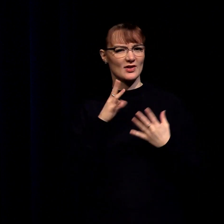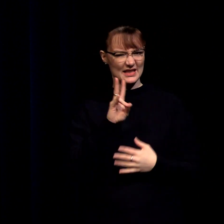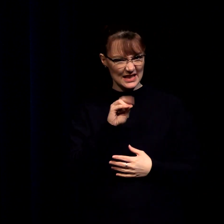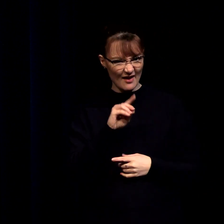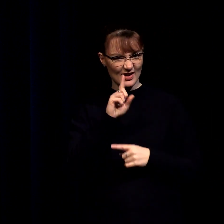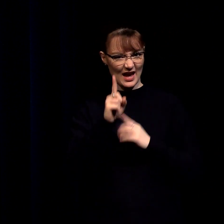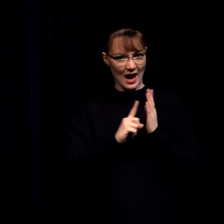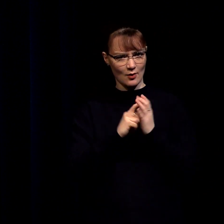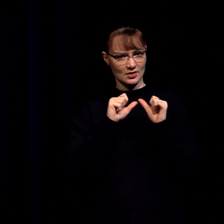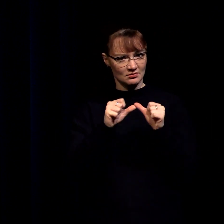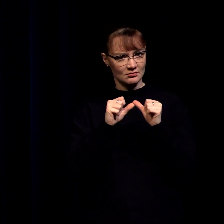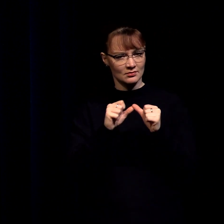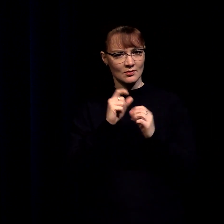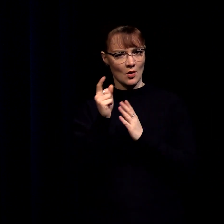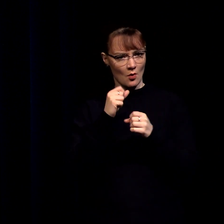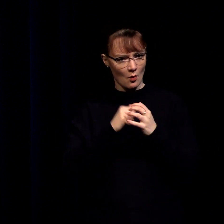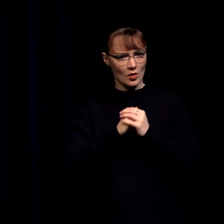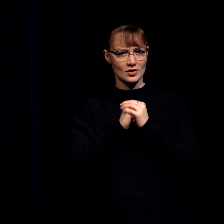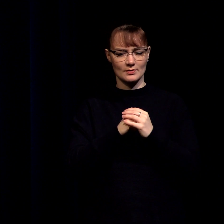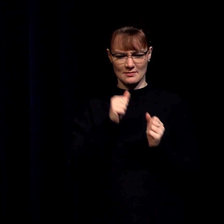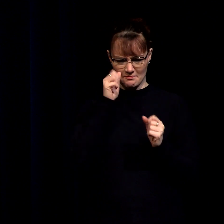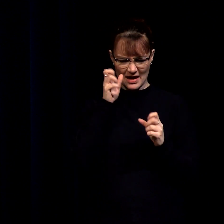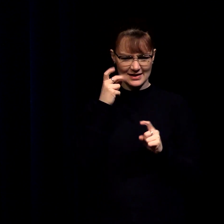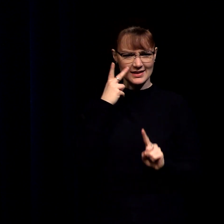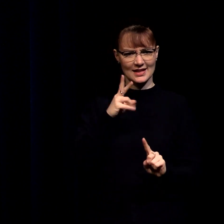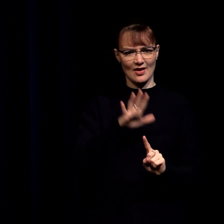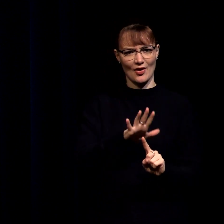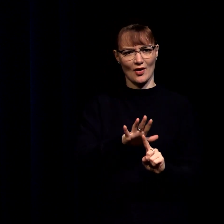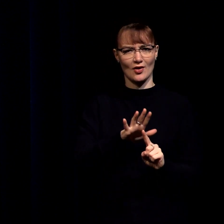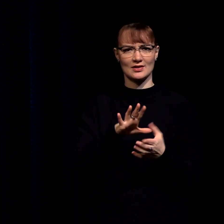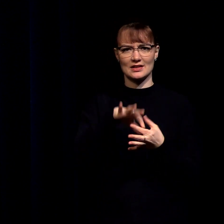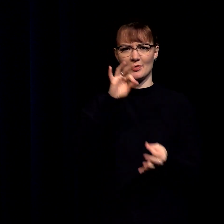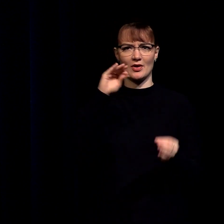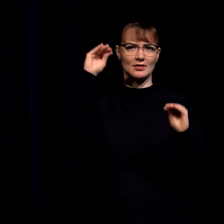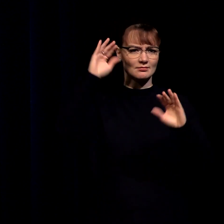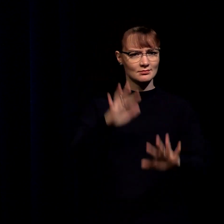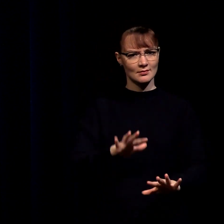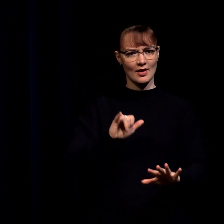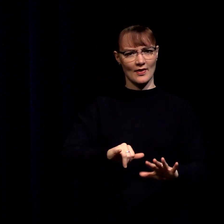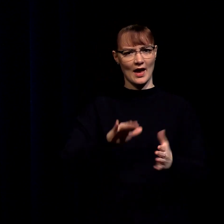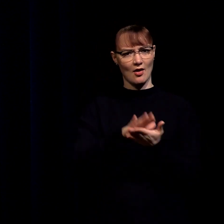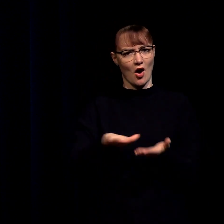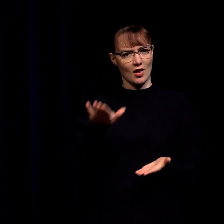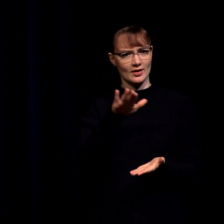exciting to see how the spirit is falling on that campus right now. We just I can't wait to just see what God is going to